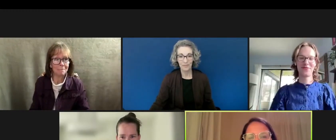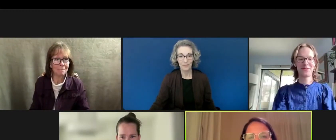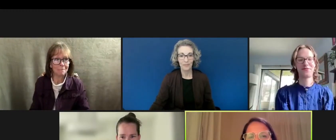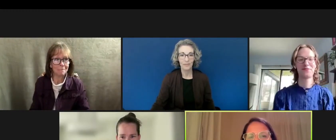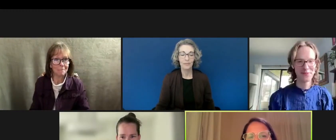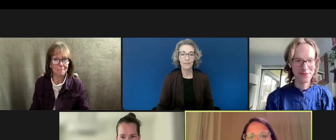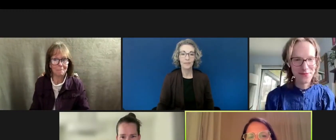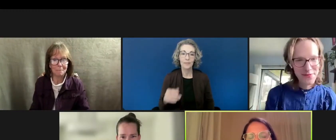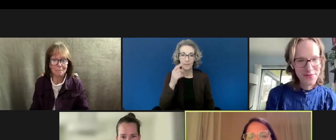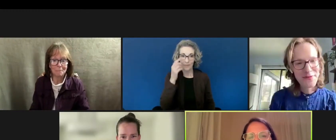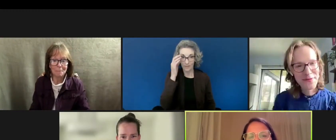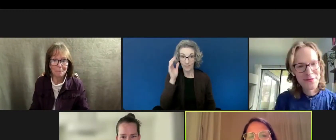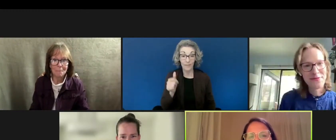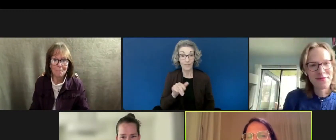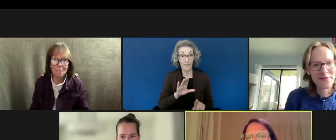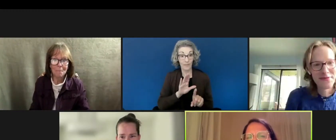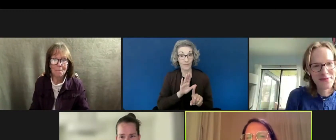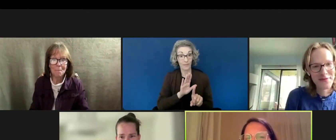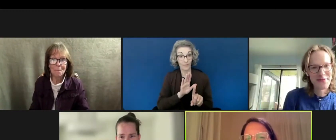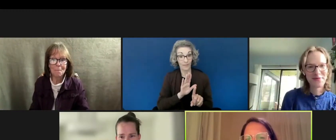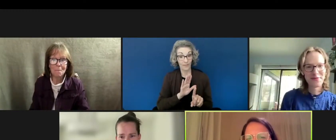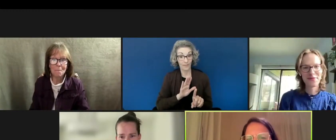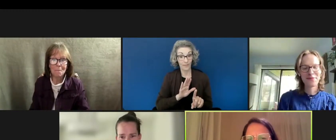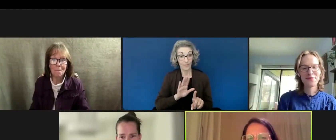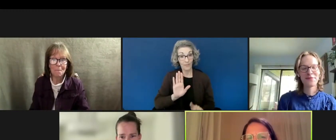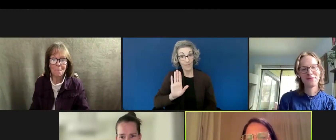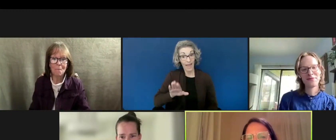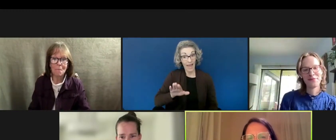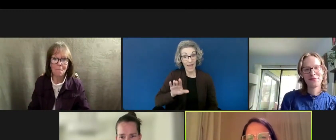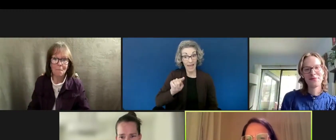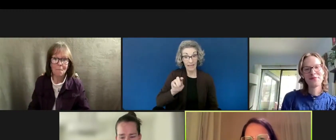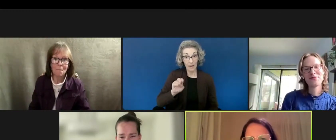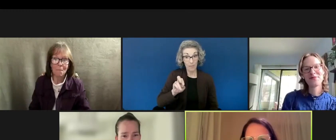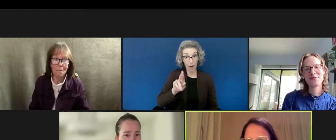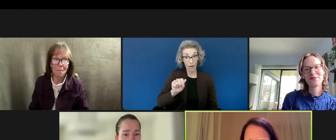remember the virtual case consultations they start in a couple of minutes.